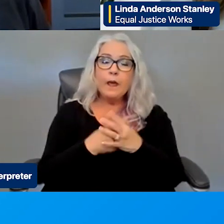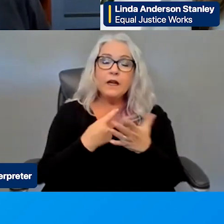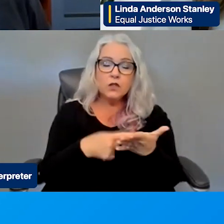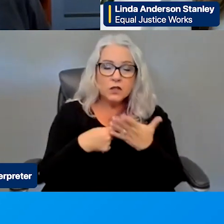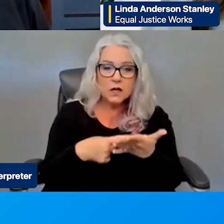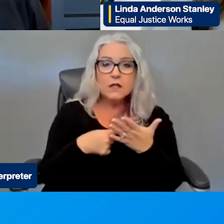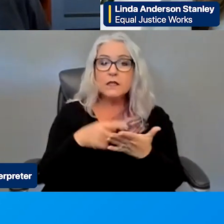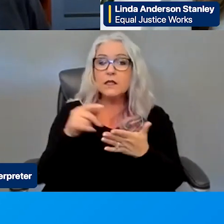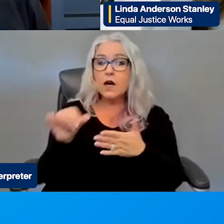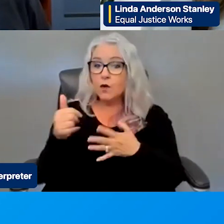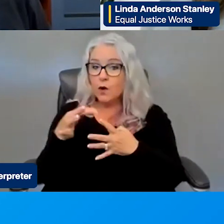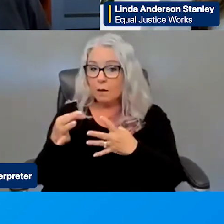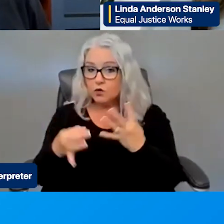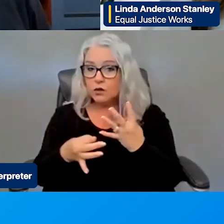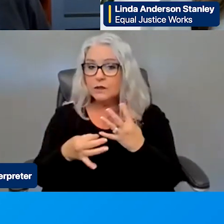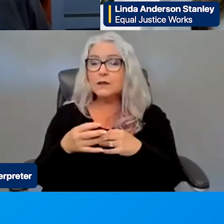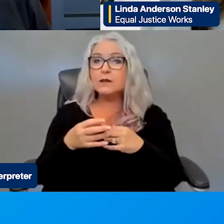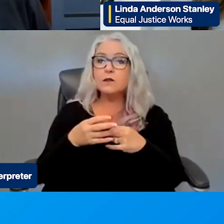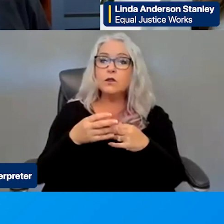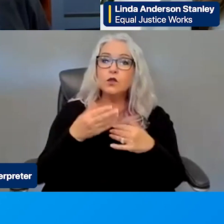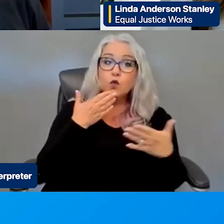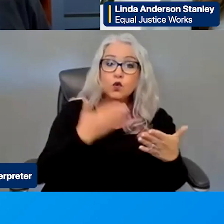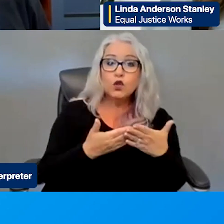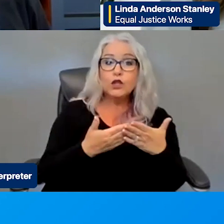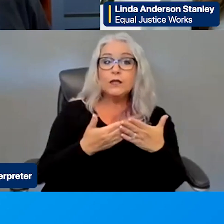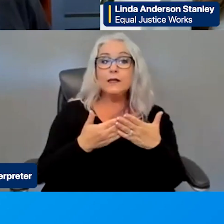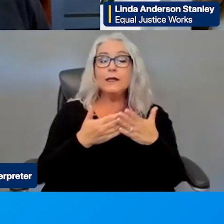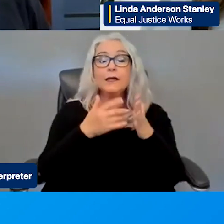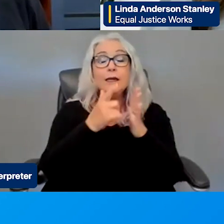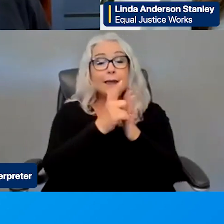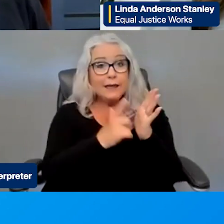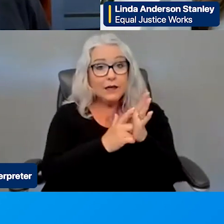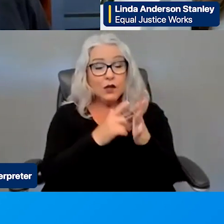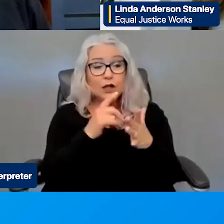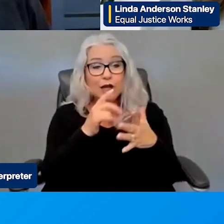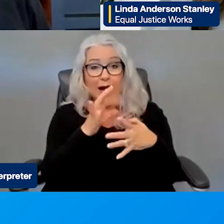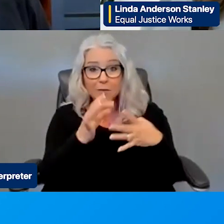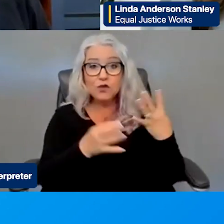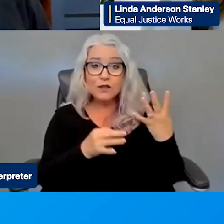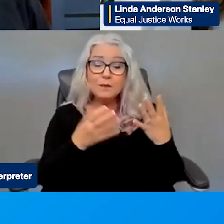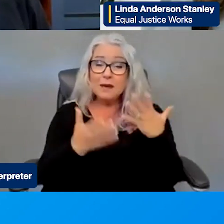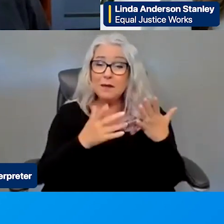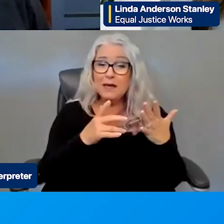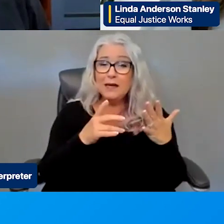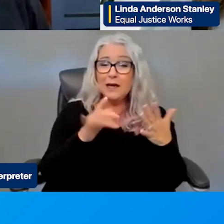effective and efficient legal tactics that are alternatives to